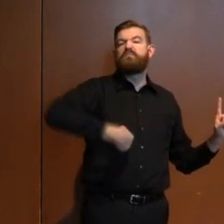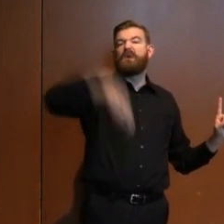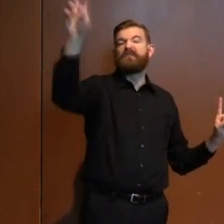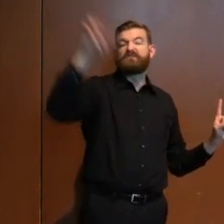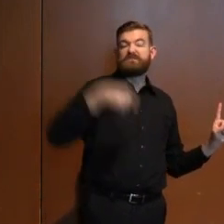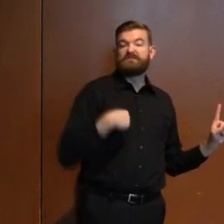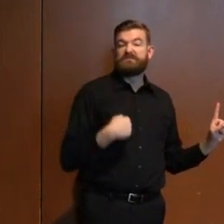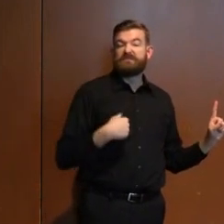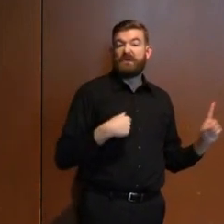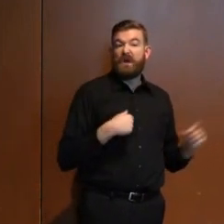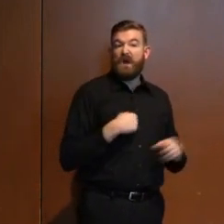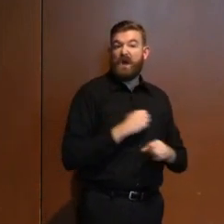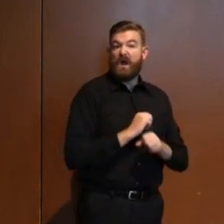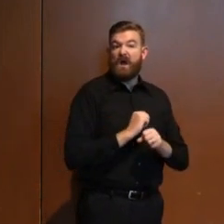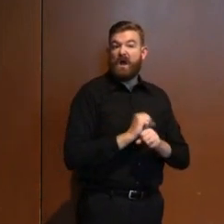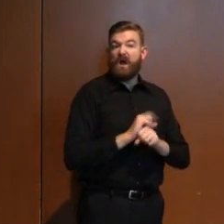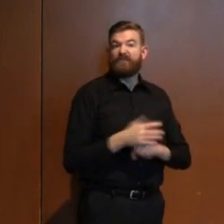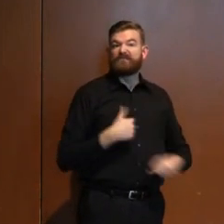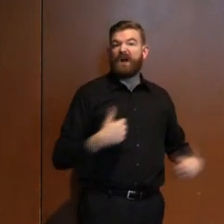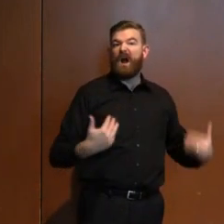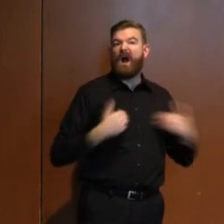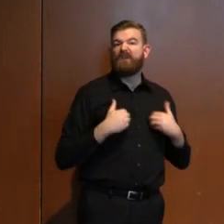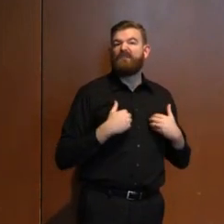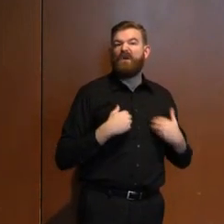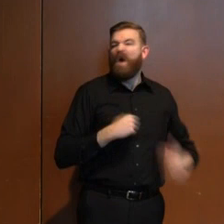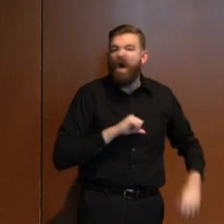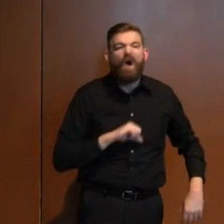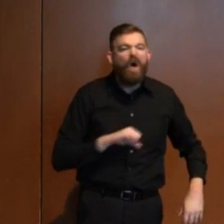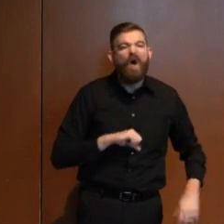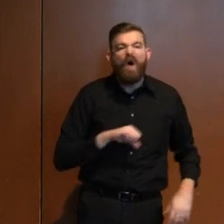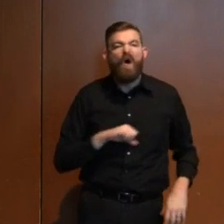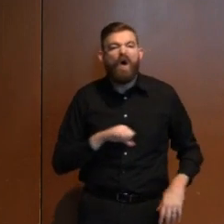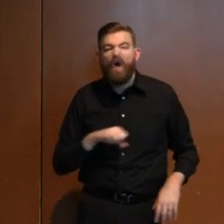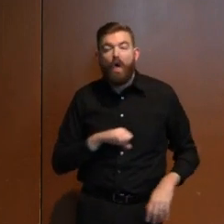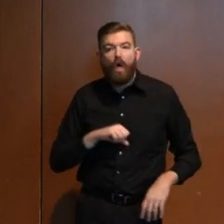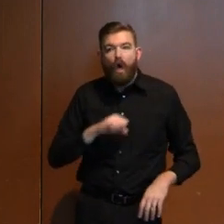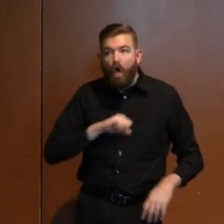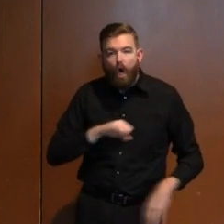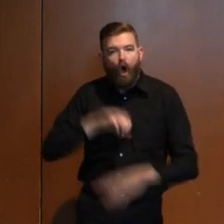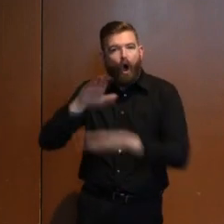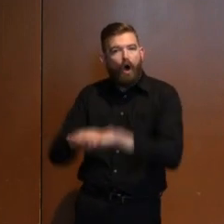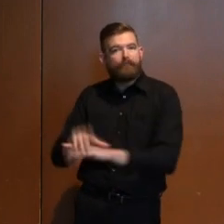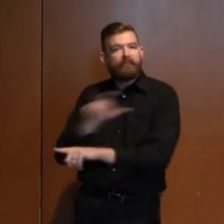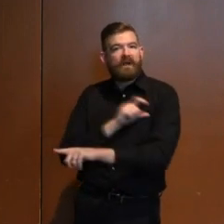OF ANOTHER KNUCKLE HEAD, HE STATED HE WAS TRAVELING AND HIS